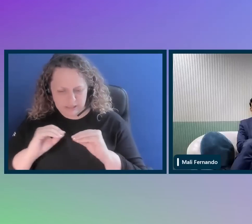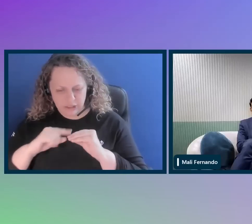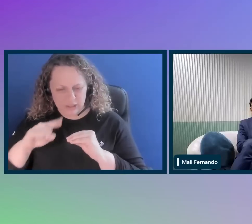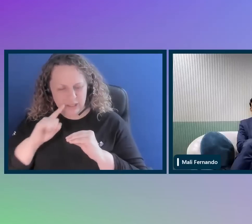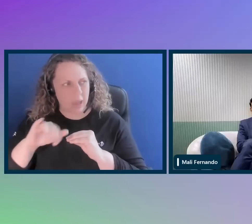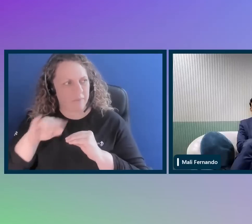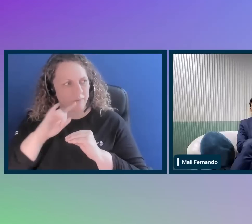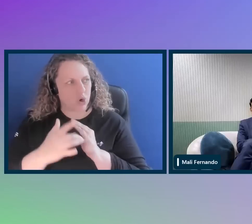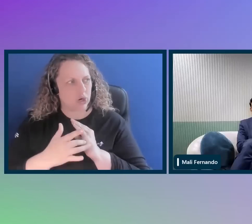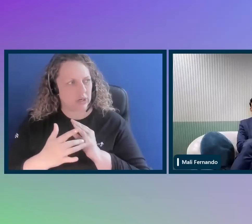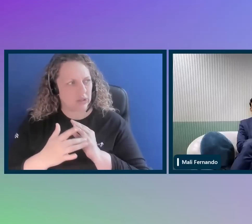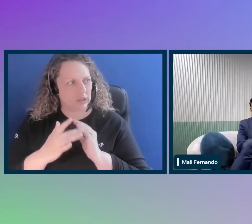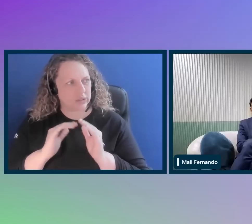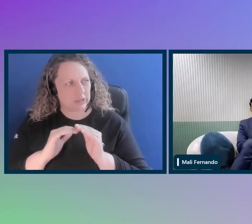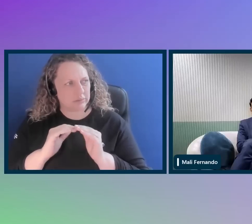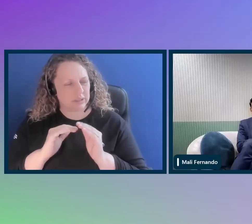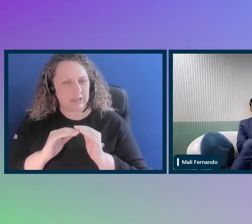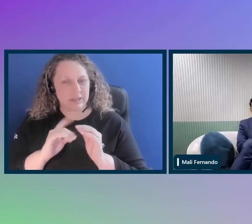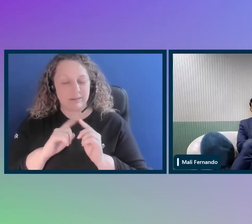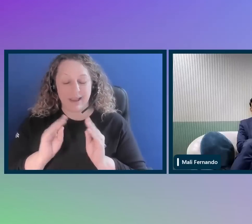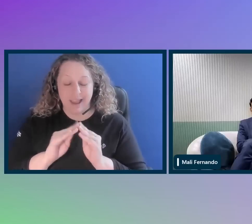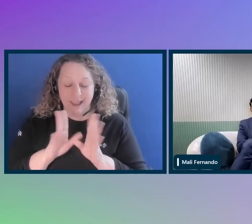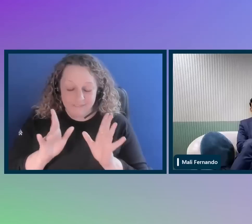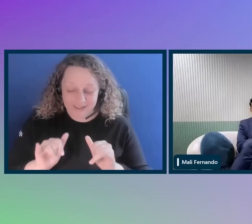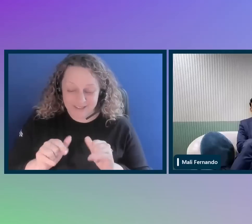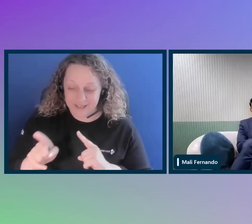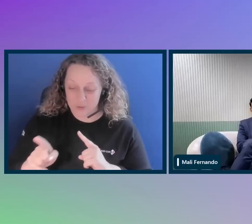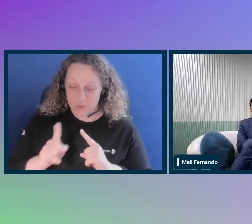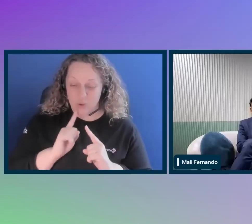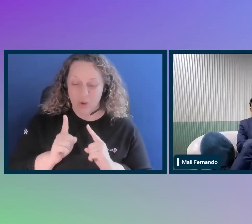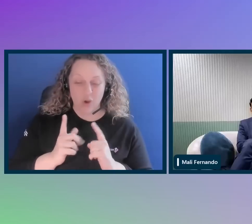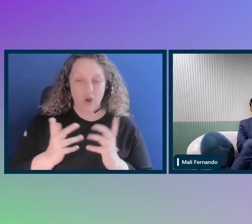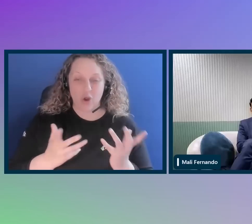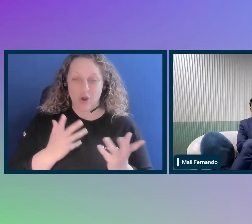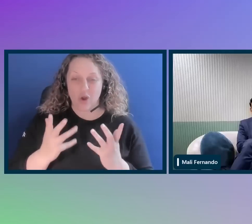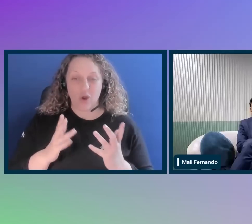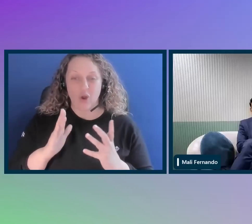but obviously you're looking into making sure your partners,